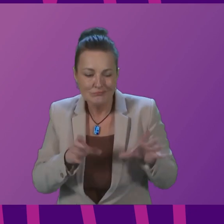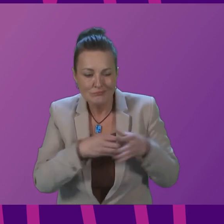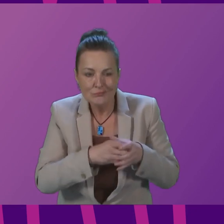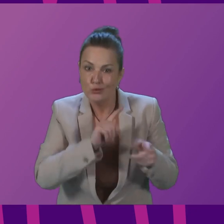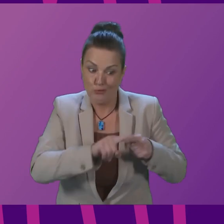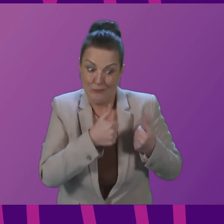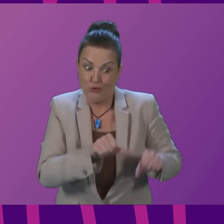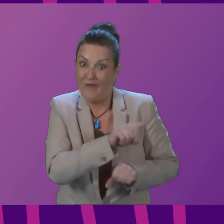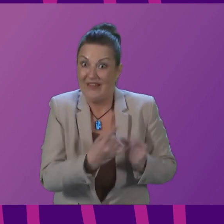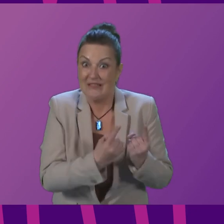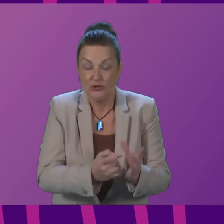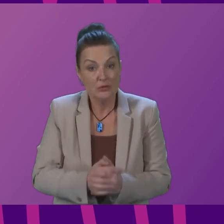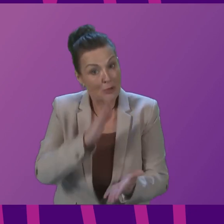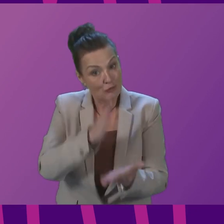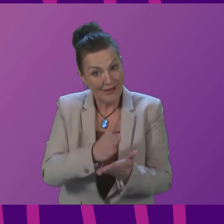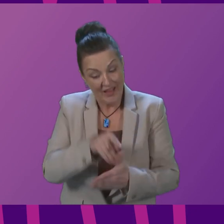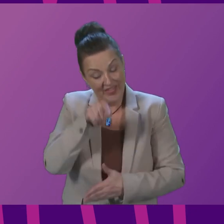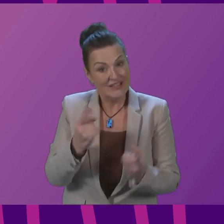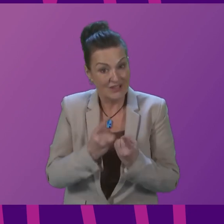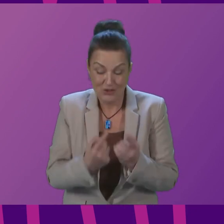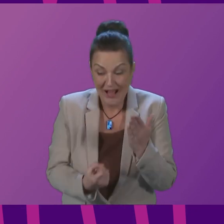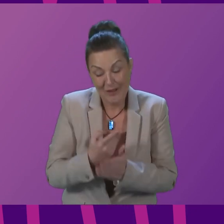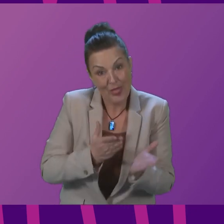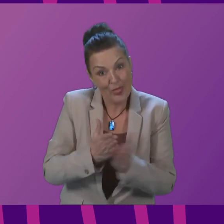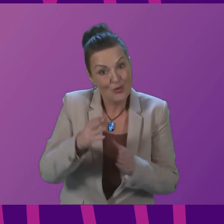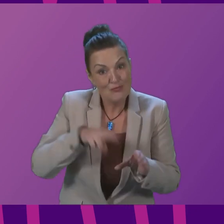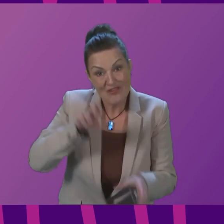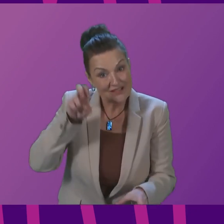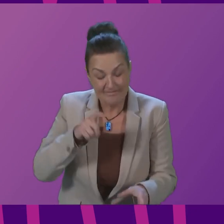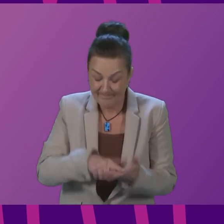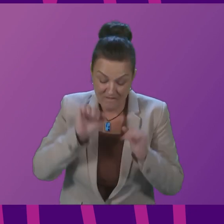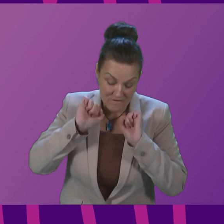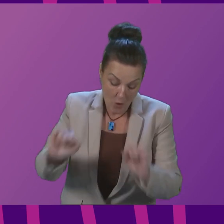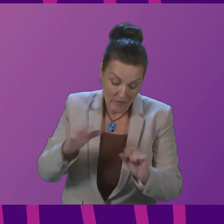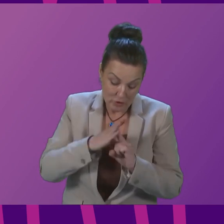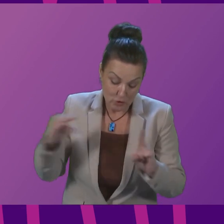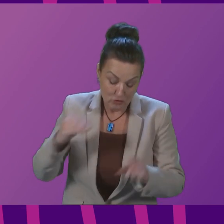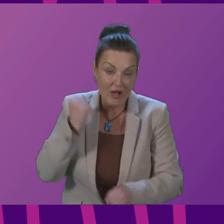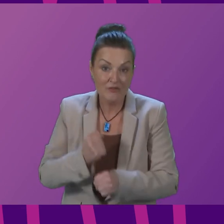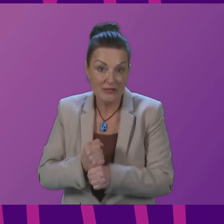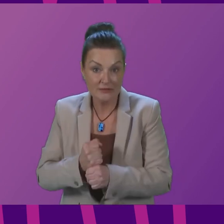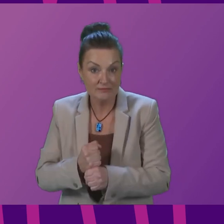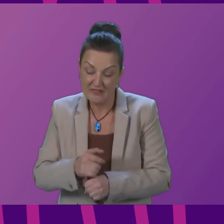Those issues have been caused by Brexit. They are the fault of the Conservative Government and it is high time that it took action to